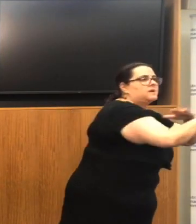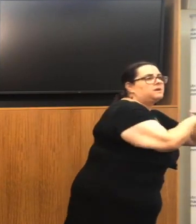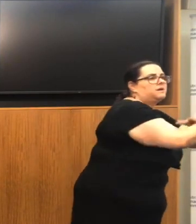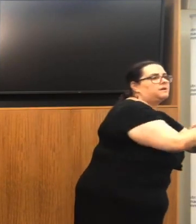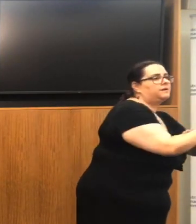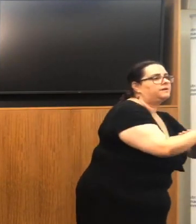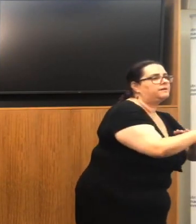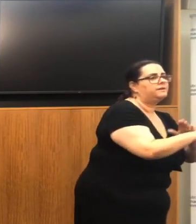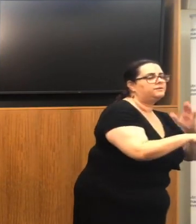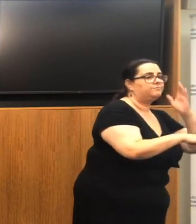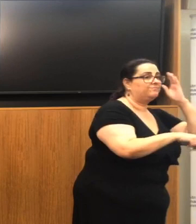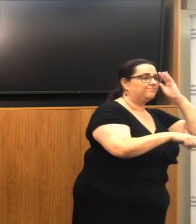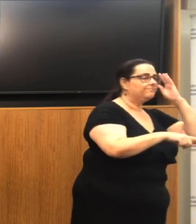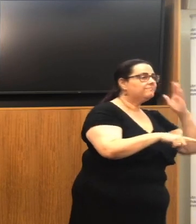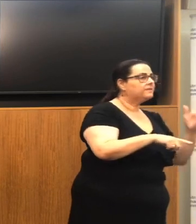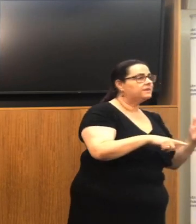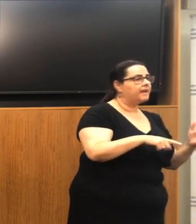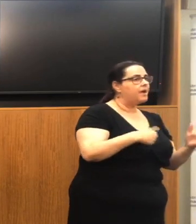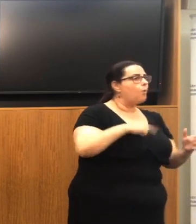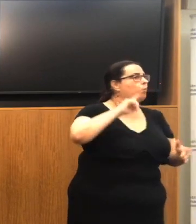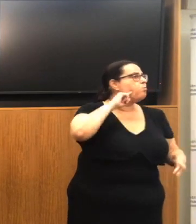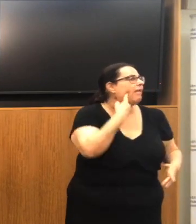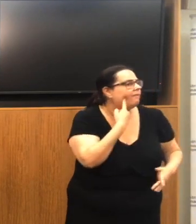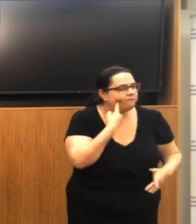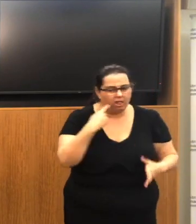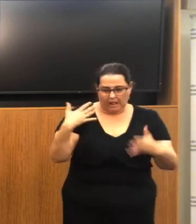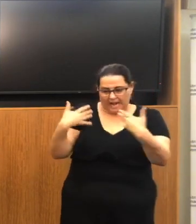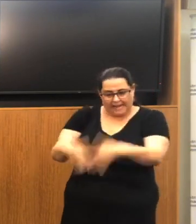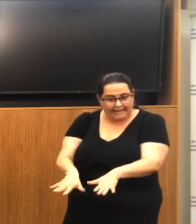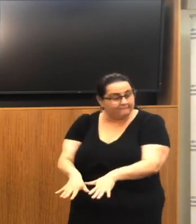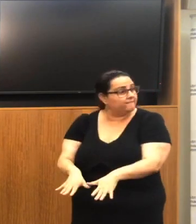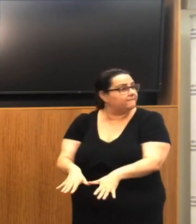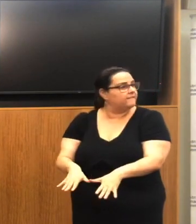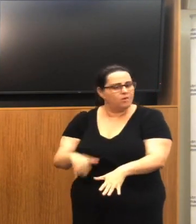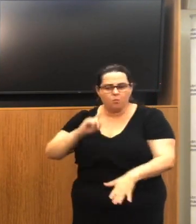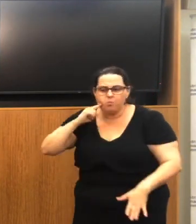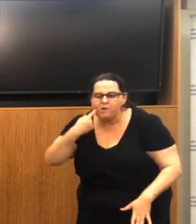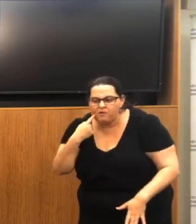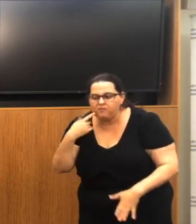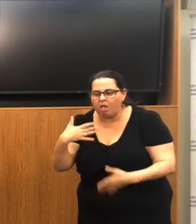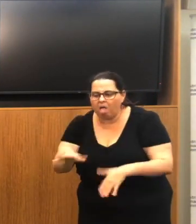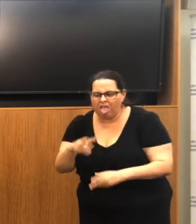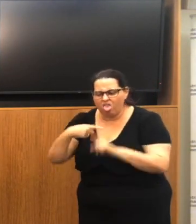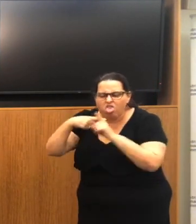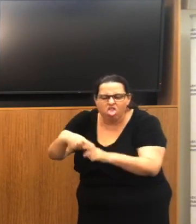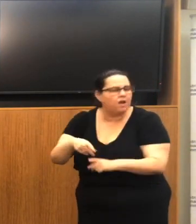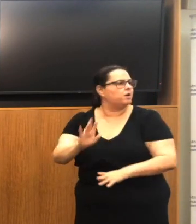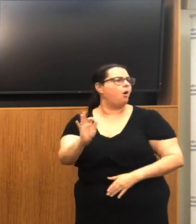who's either a person with a disability or an older person behind because of some ill intent, but it happens